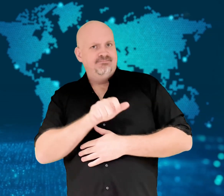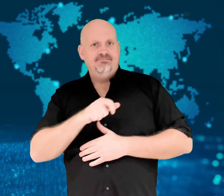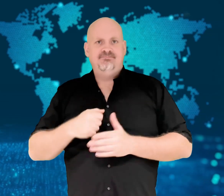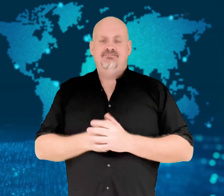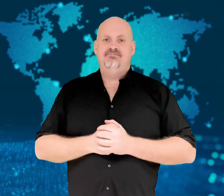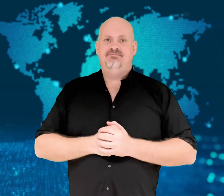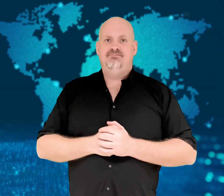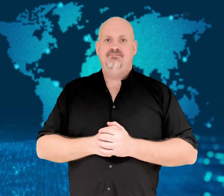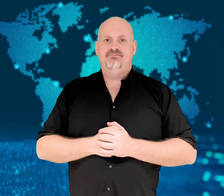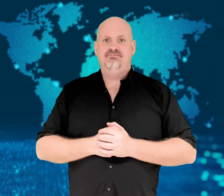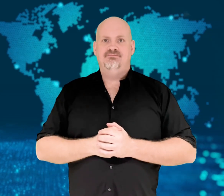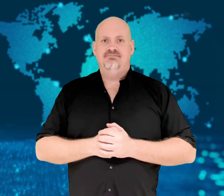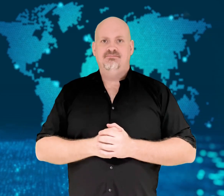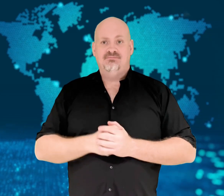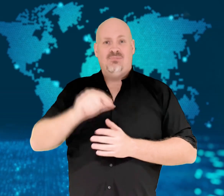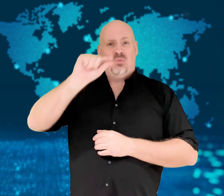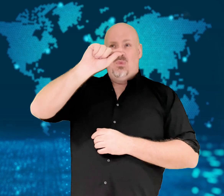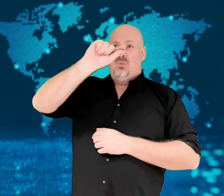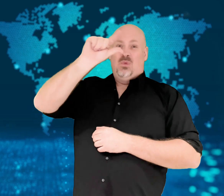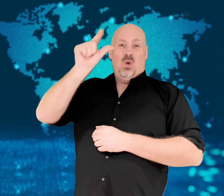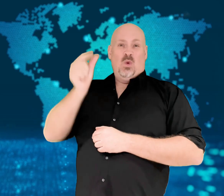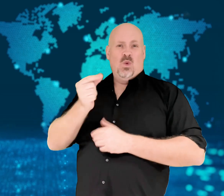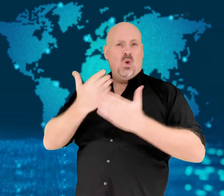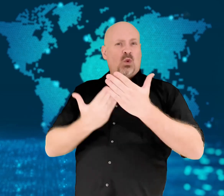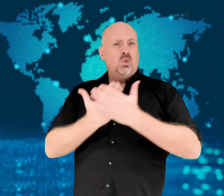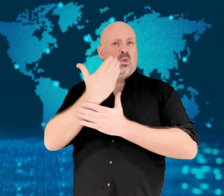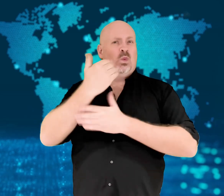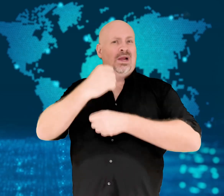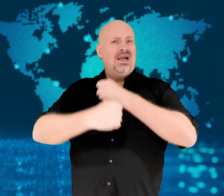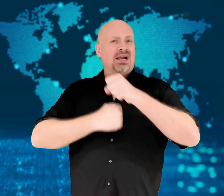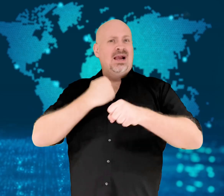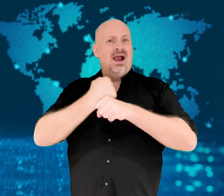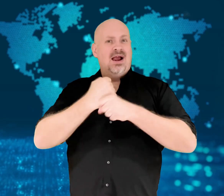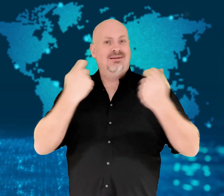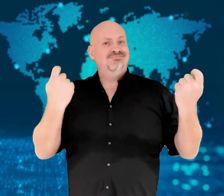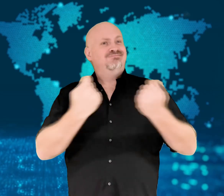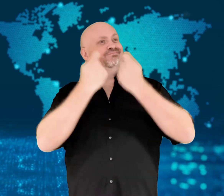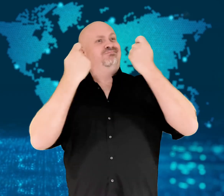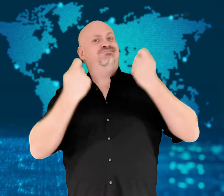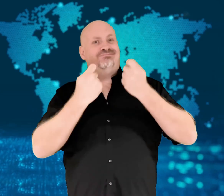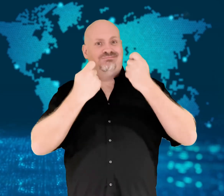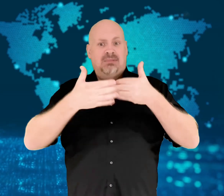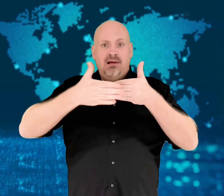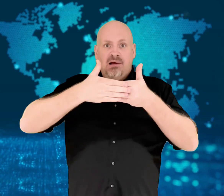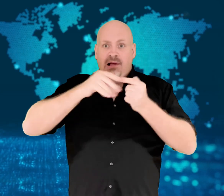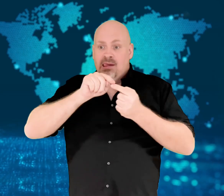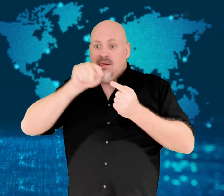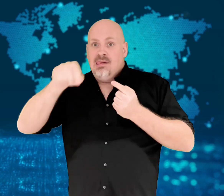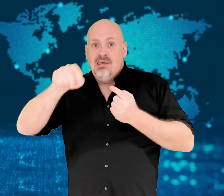It's been confirmed that the suspect in the shootings is an Asian American man.